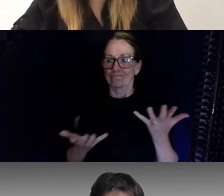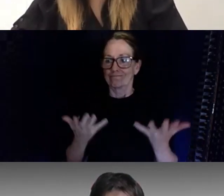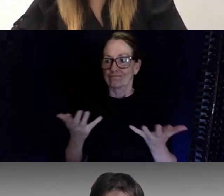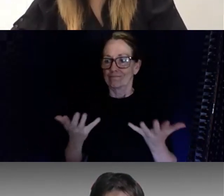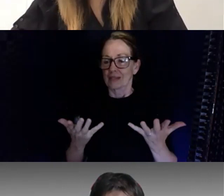BUT THEN -- YOU SEE, IT'S LIKE I COULD DEFINITELY SAY YES, HOWEVER, WE ARE IN A DIFFERENT TIME RIGHT NOW.